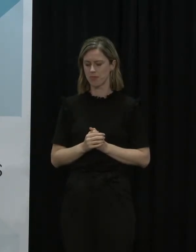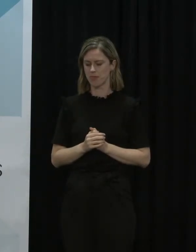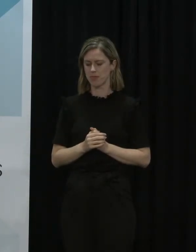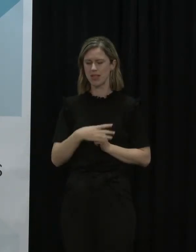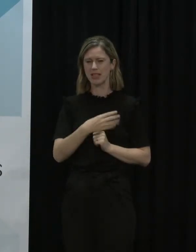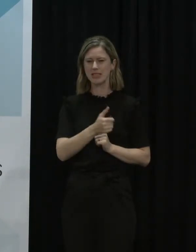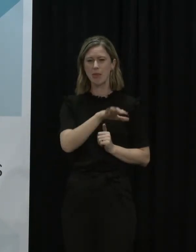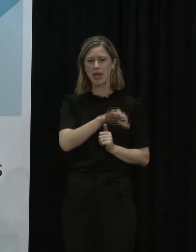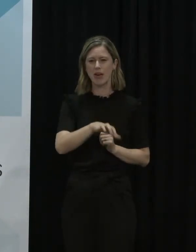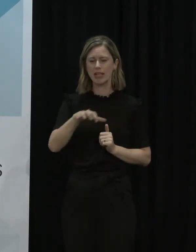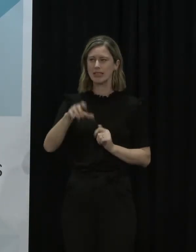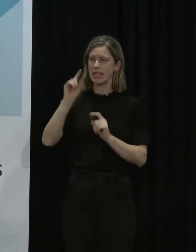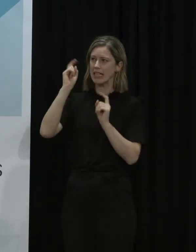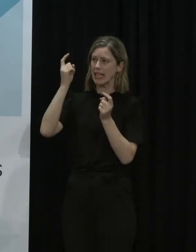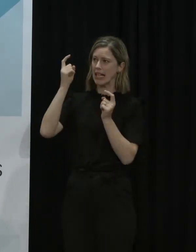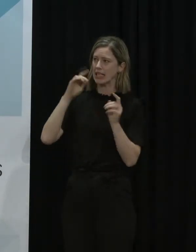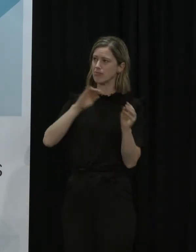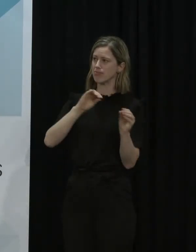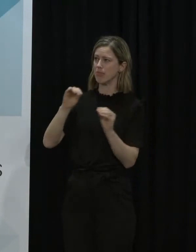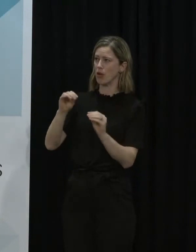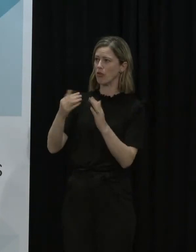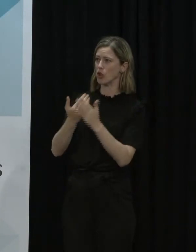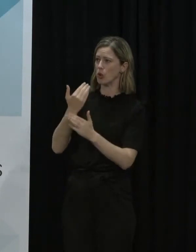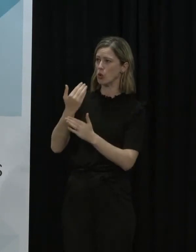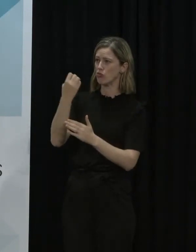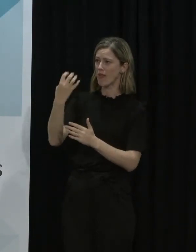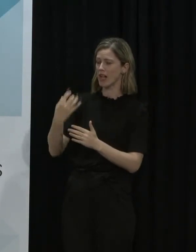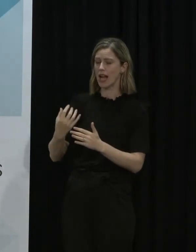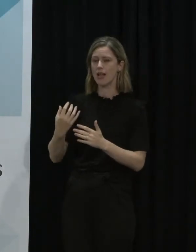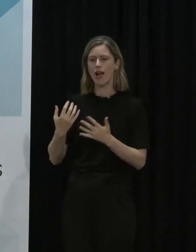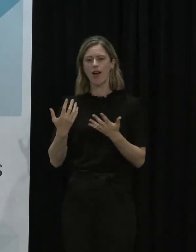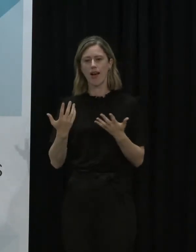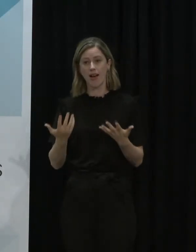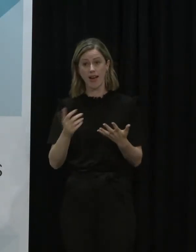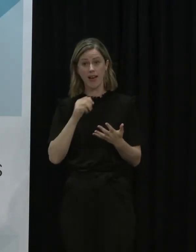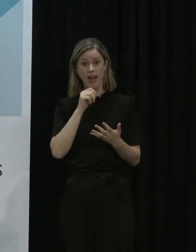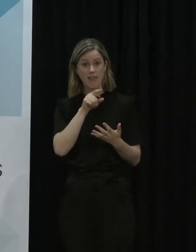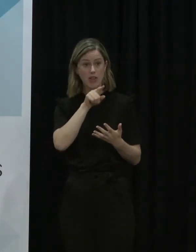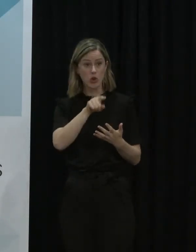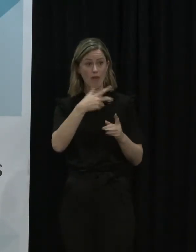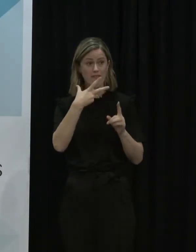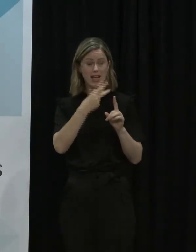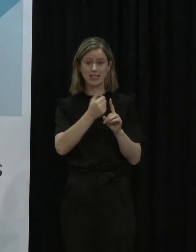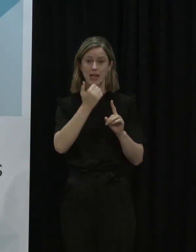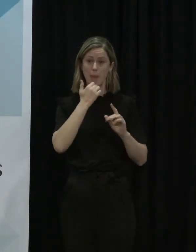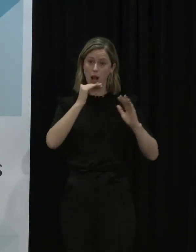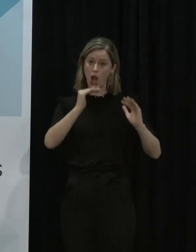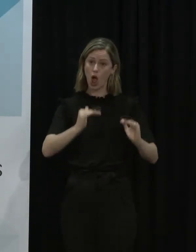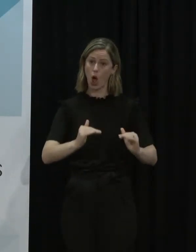The one other thing that I would say is that for those